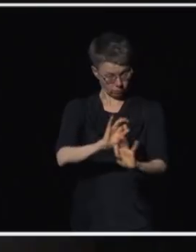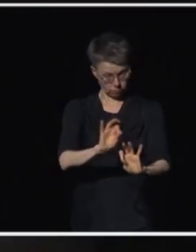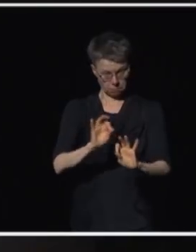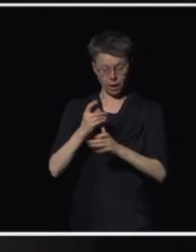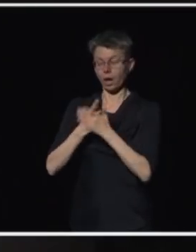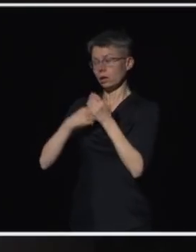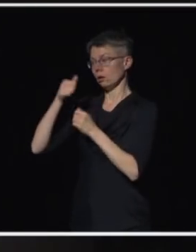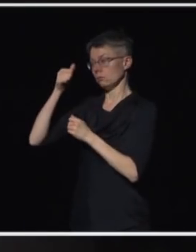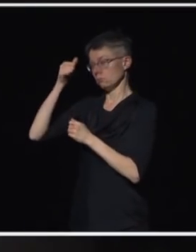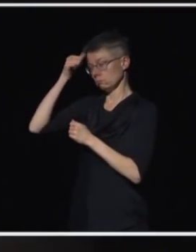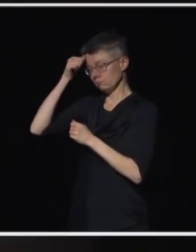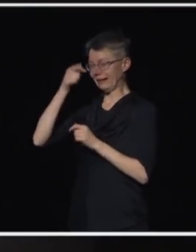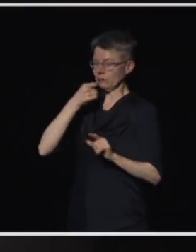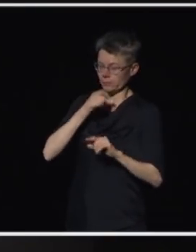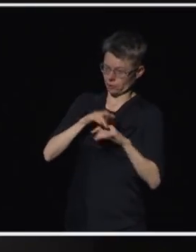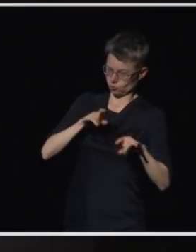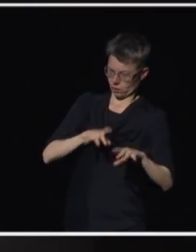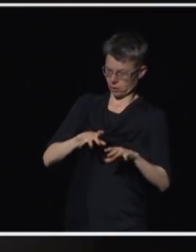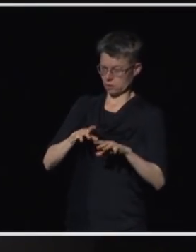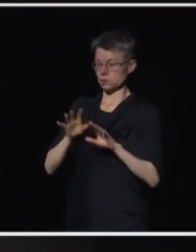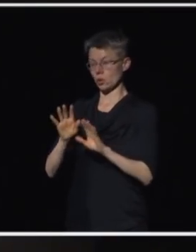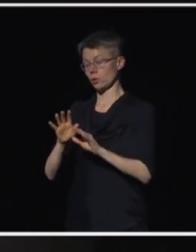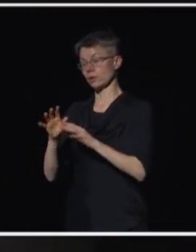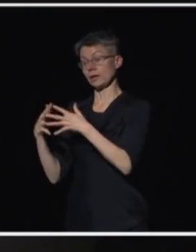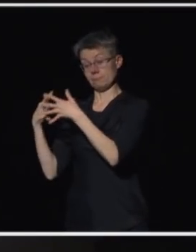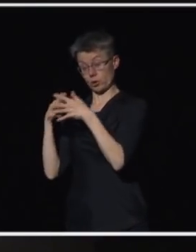from the little bit I know being American and so,